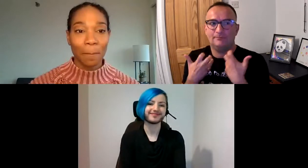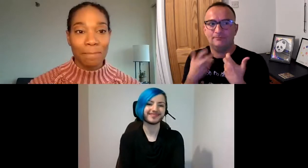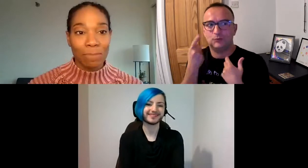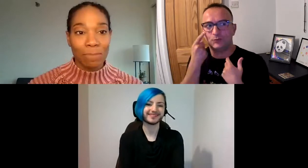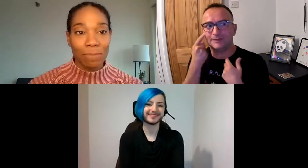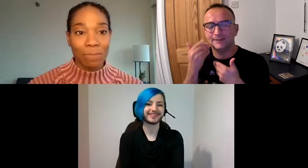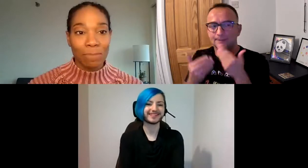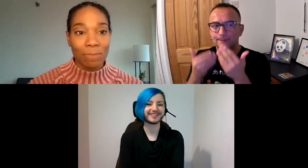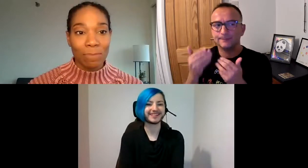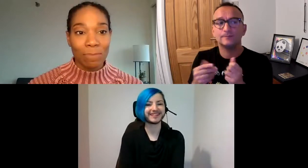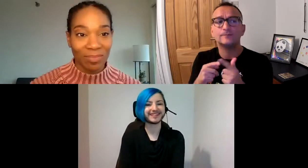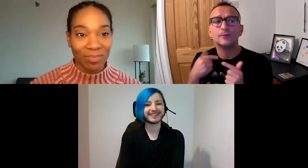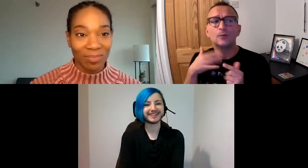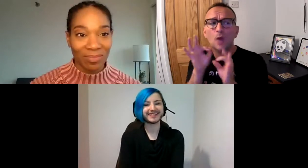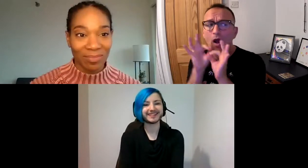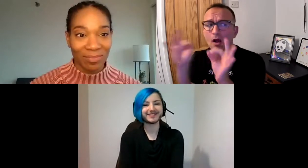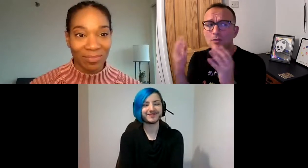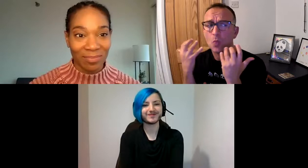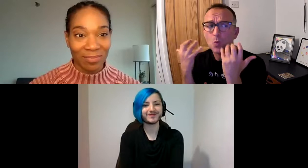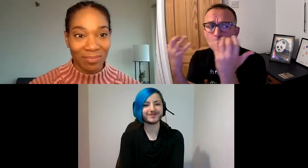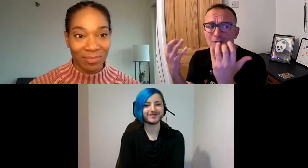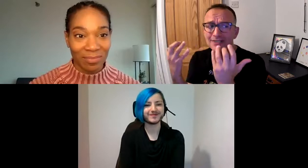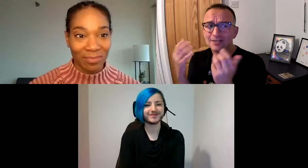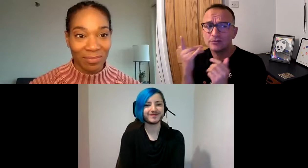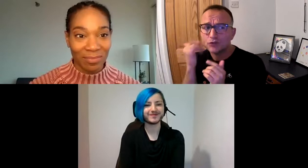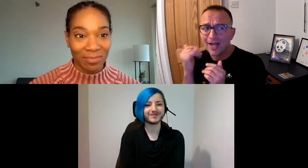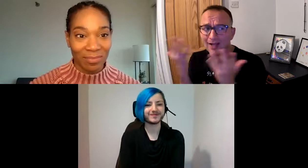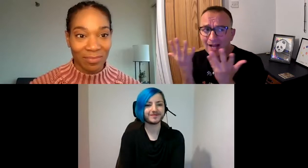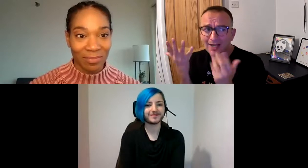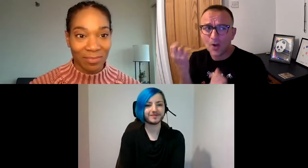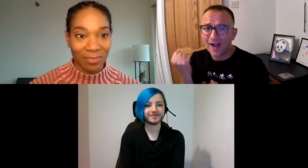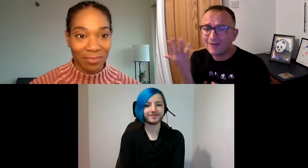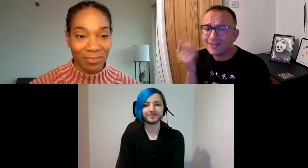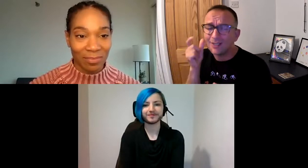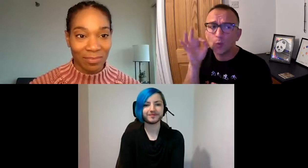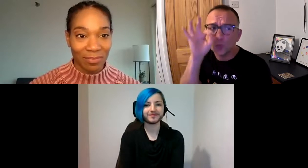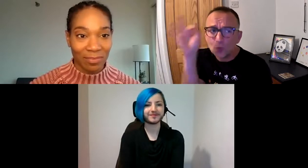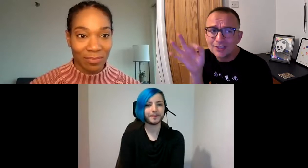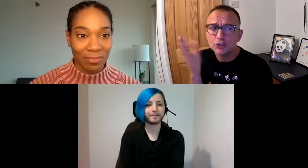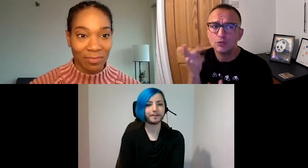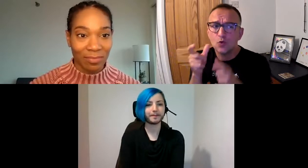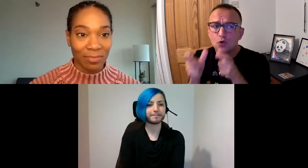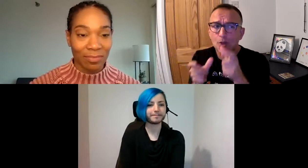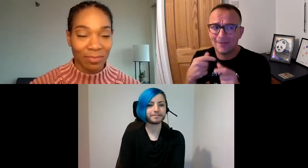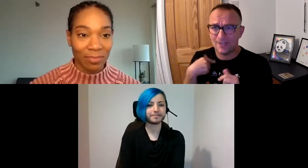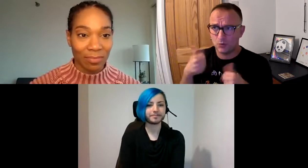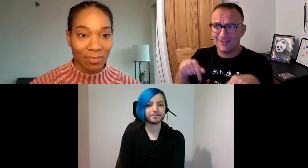questions, I have been - we have been here for almost an hour do we have questions on terminology